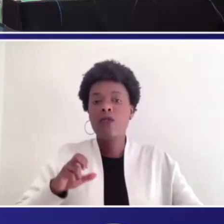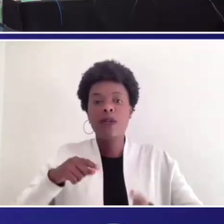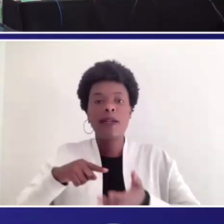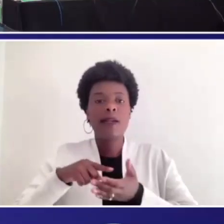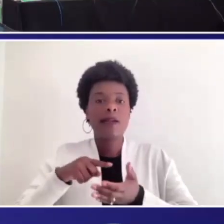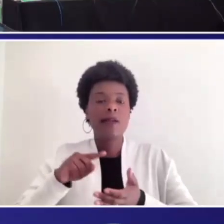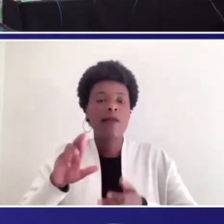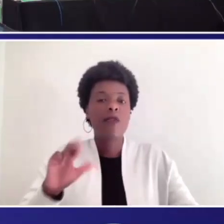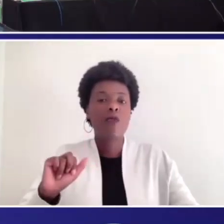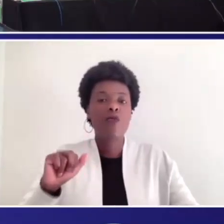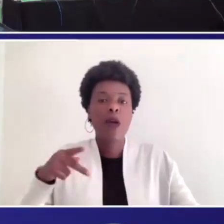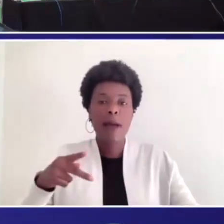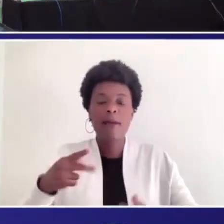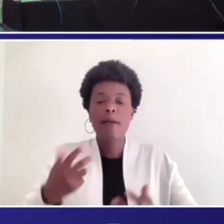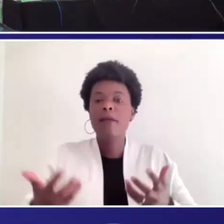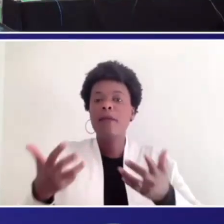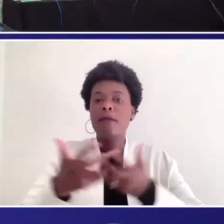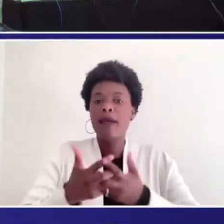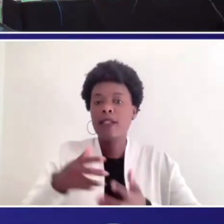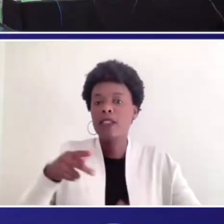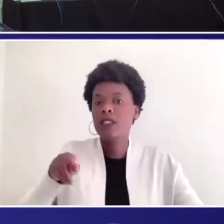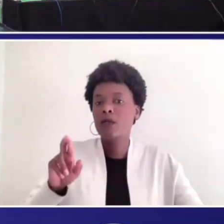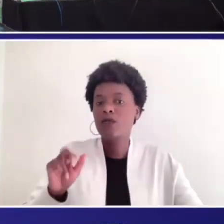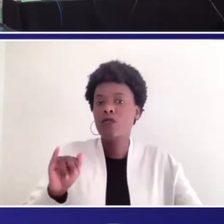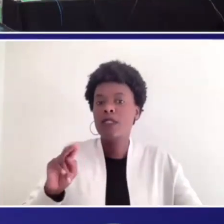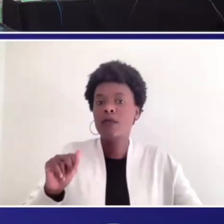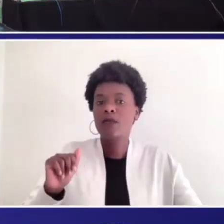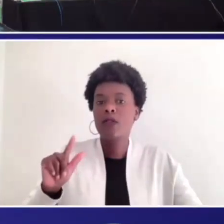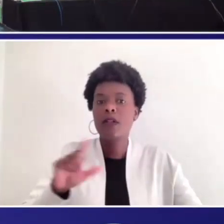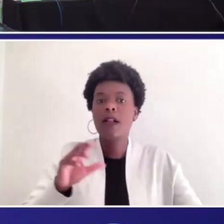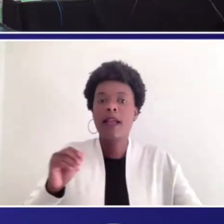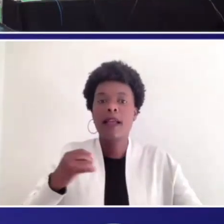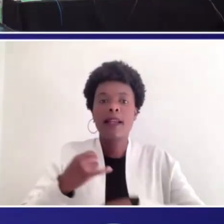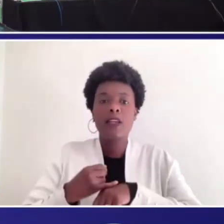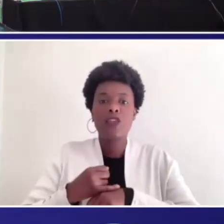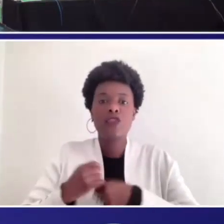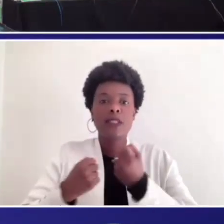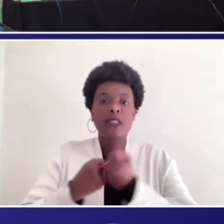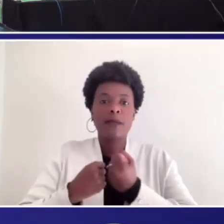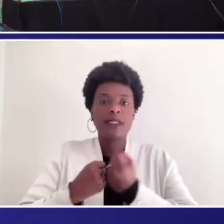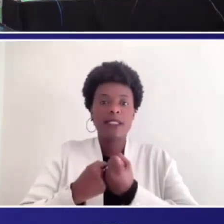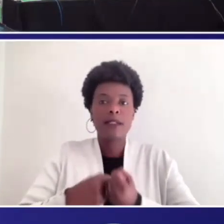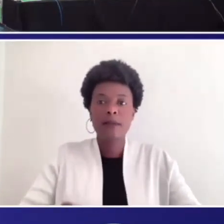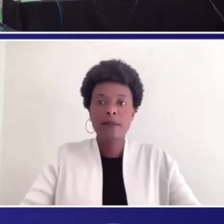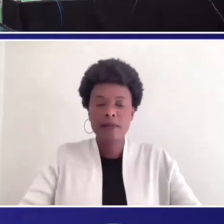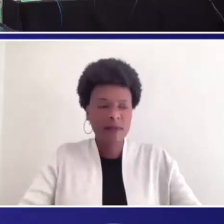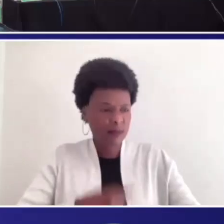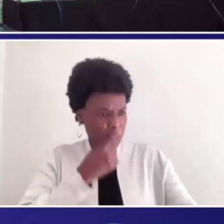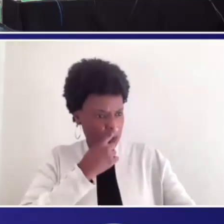matching principal, and interest subsidy. Can I also clarify just real quickly that